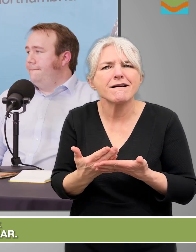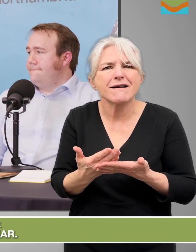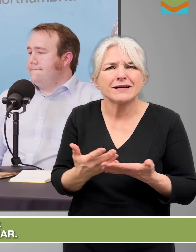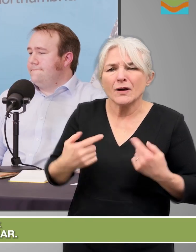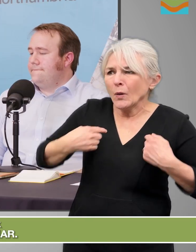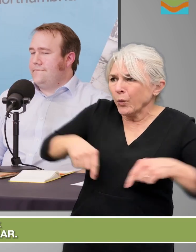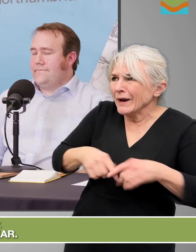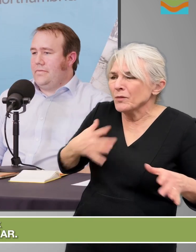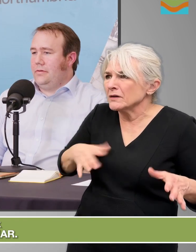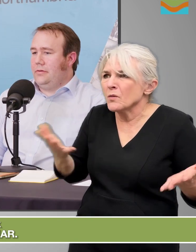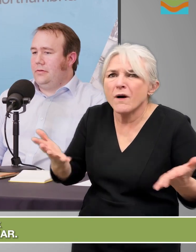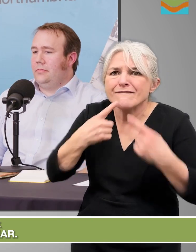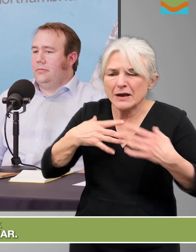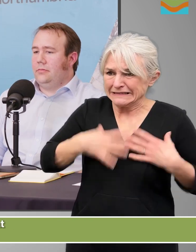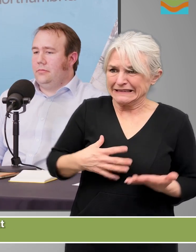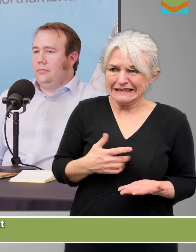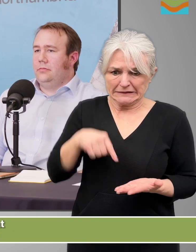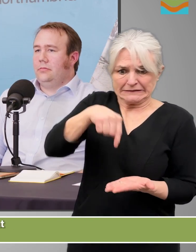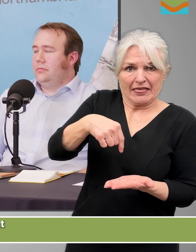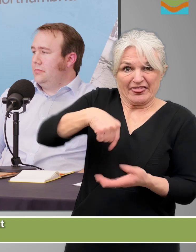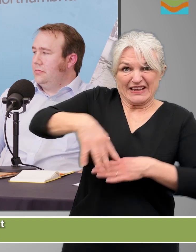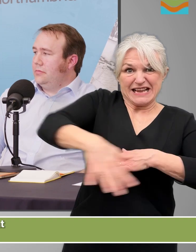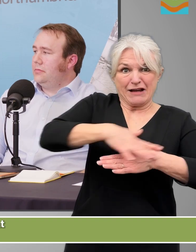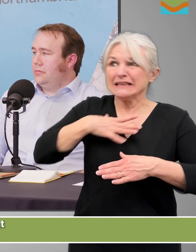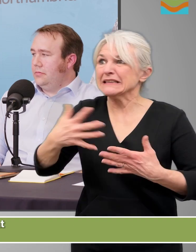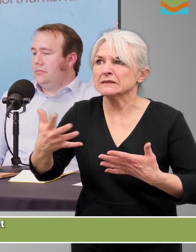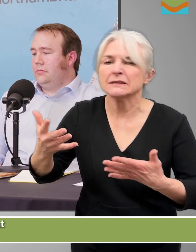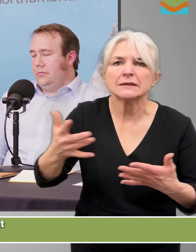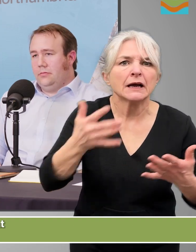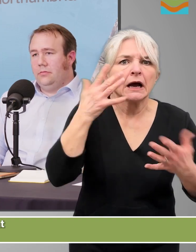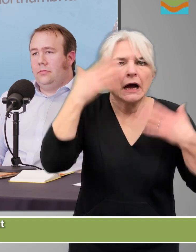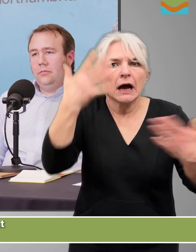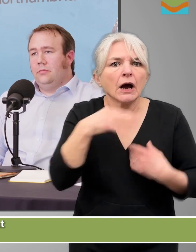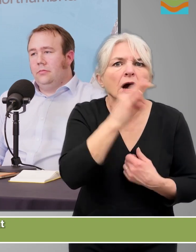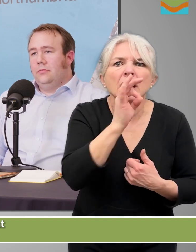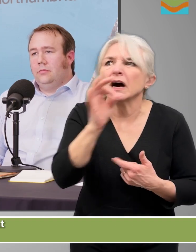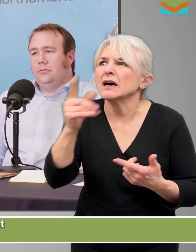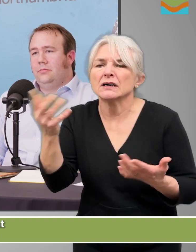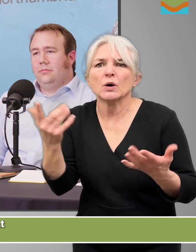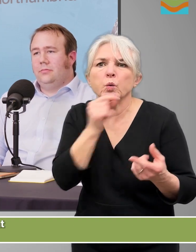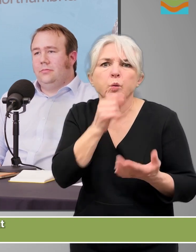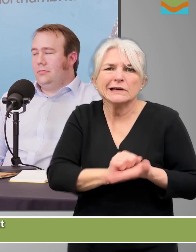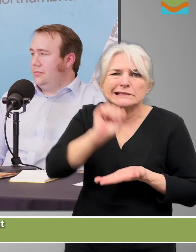And this is what we talk about, the next step for NUAR. So NUAR is showing that over 600 asset owners